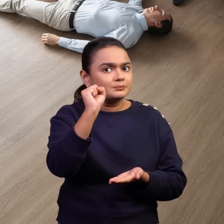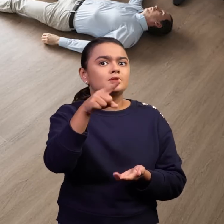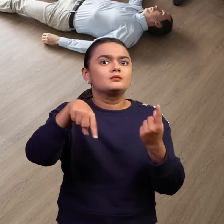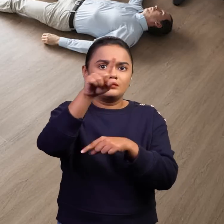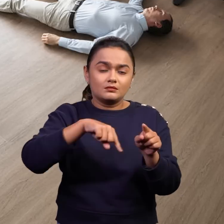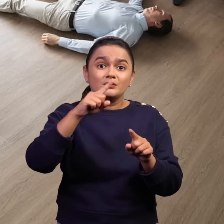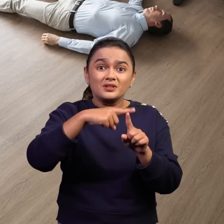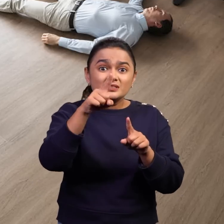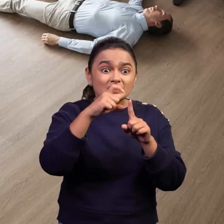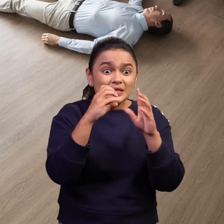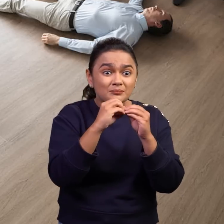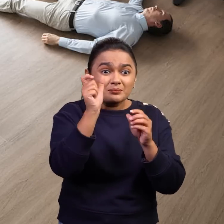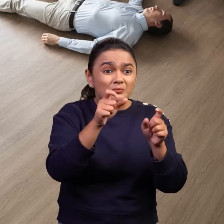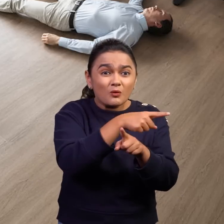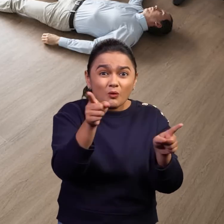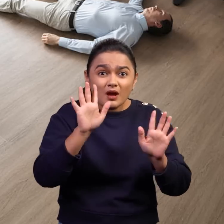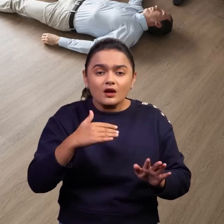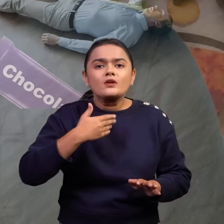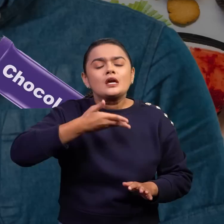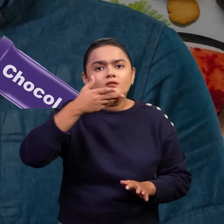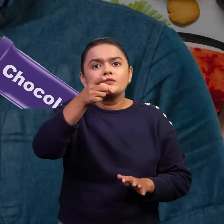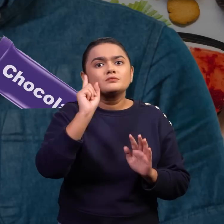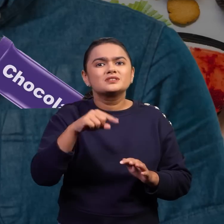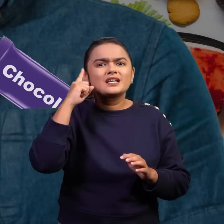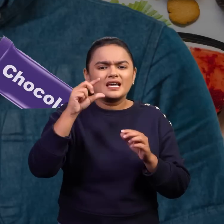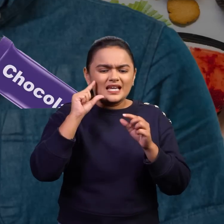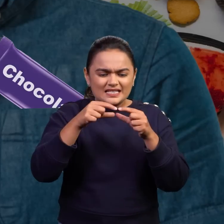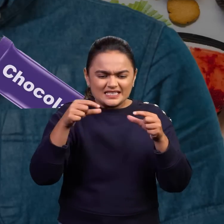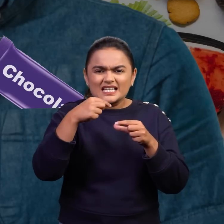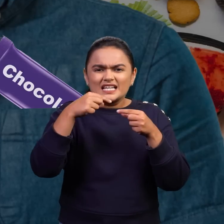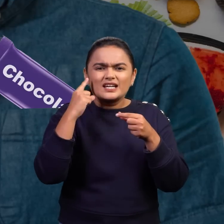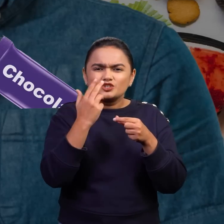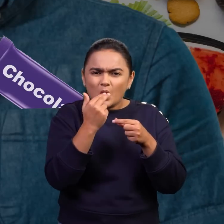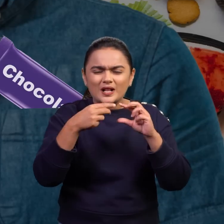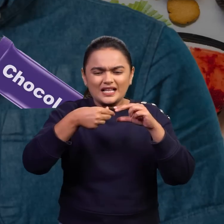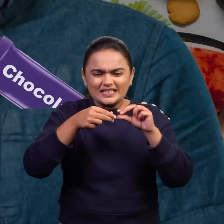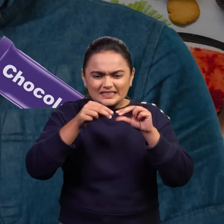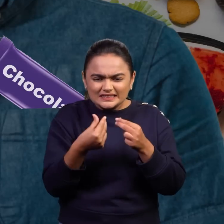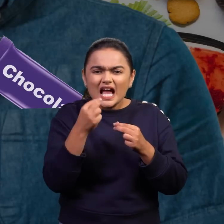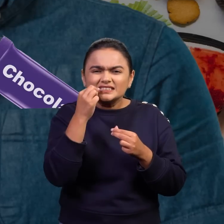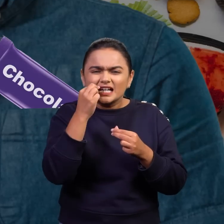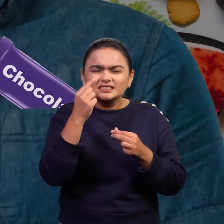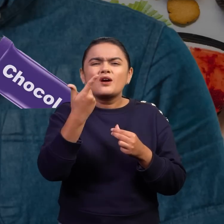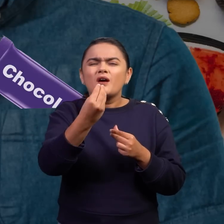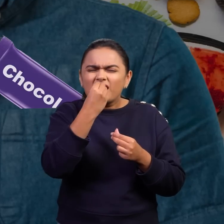Diabetic patients are advised to carry chikki, chocolate or some snacks in their pockets.